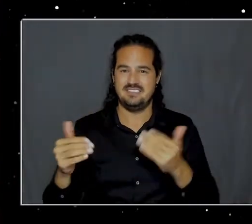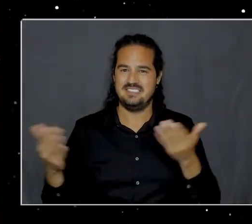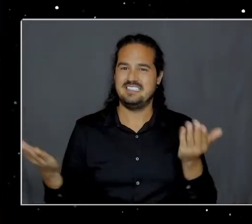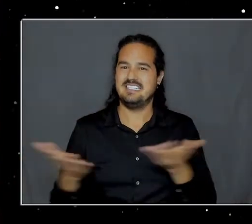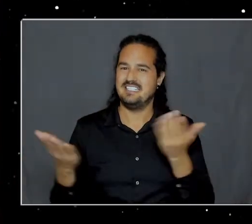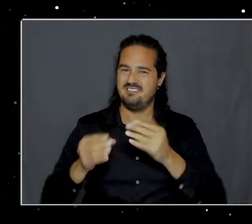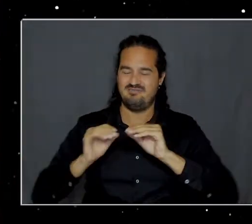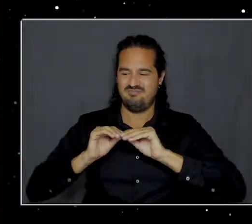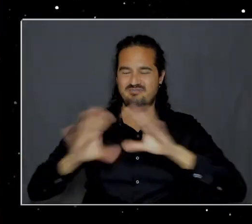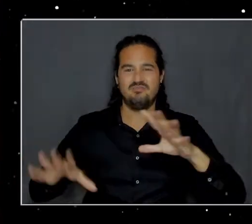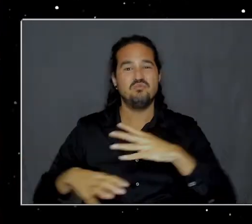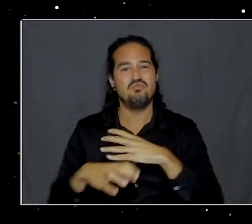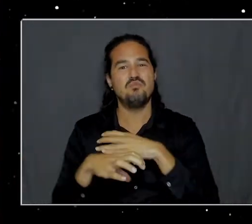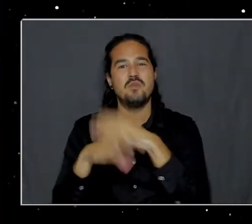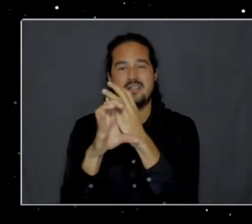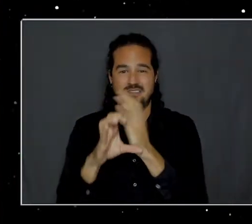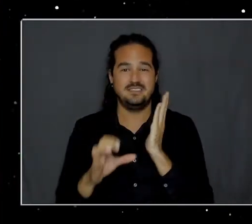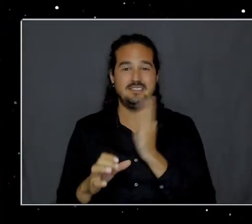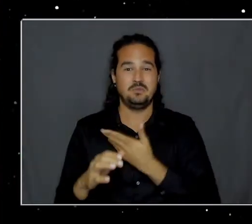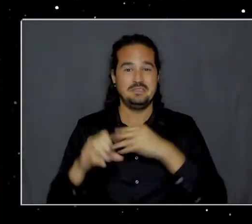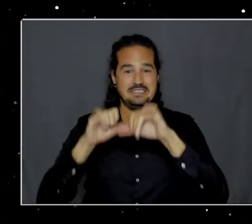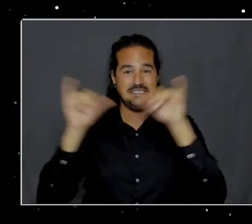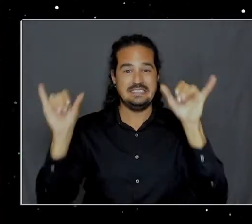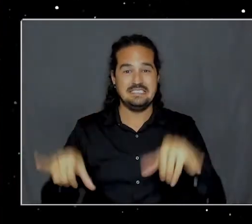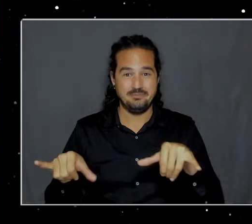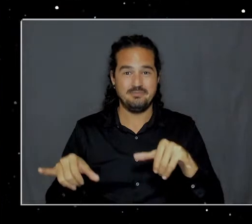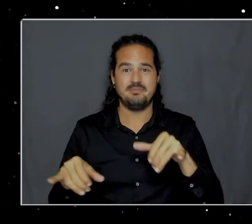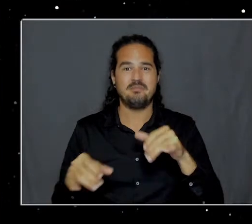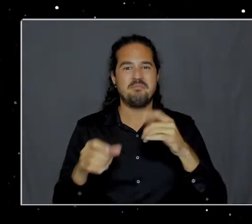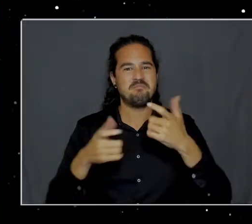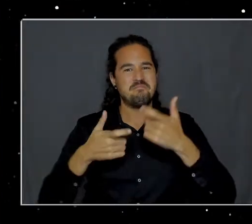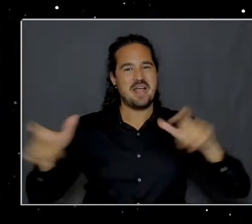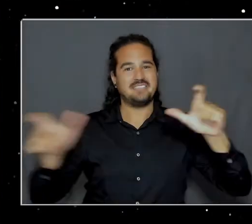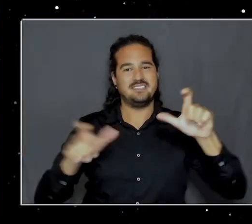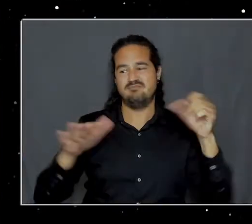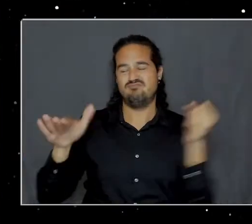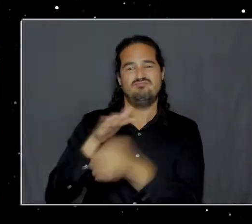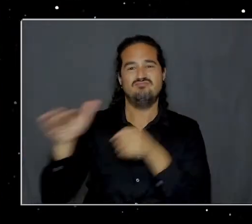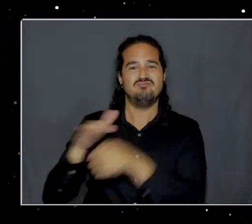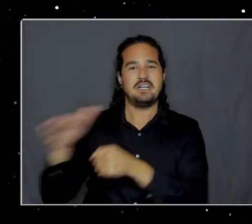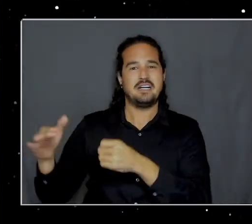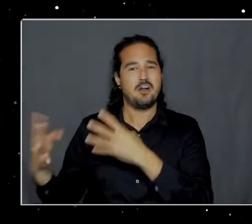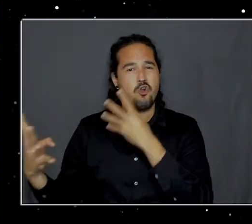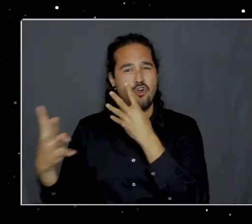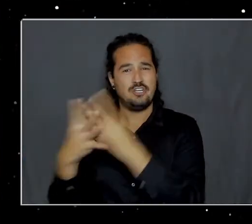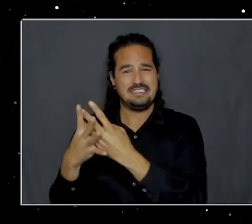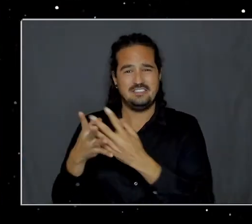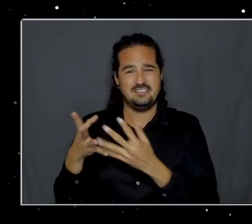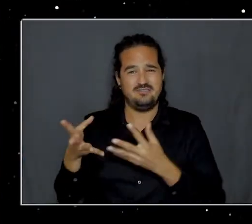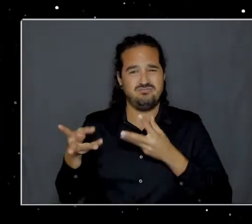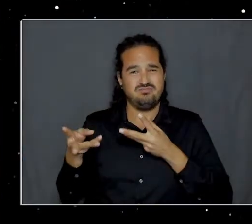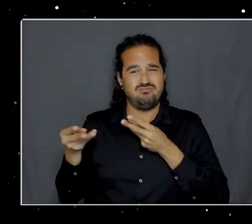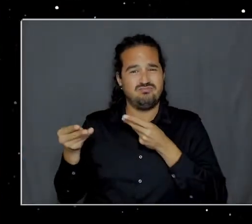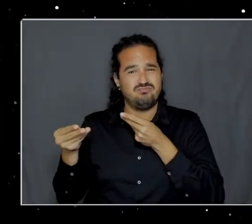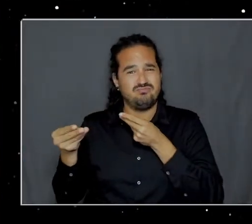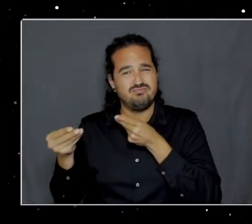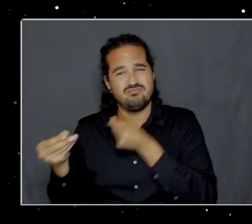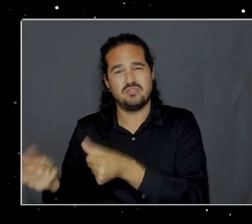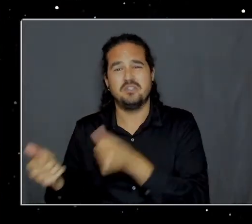SYSTEM. MASS INCARCERATION CONTINUES TO